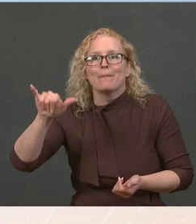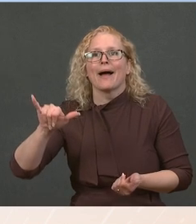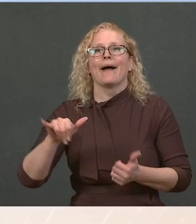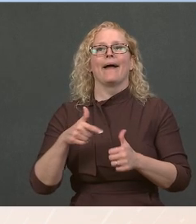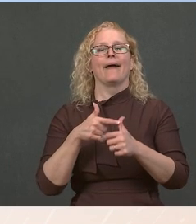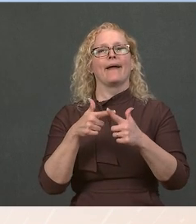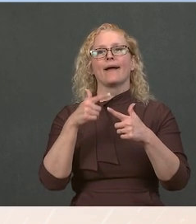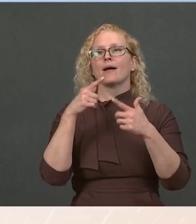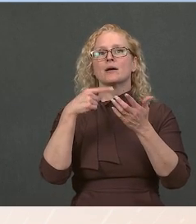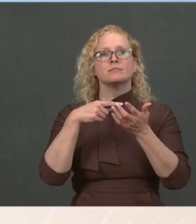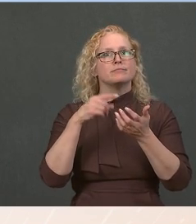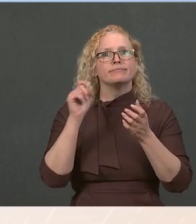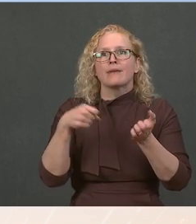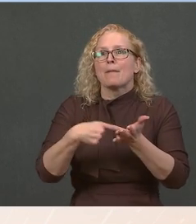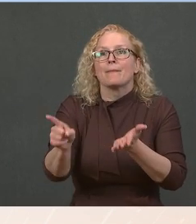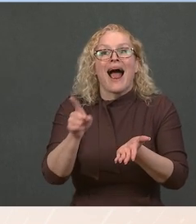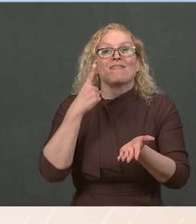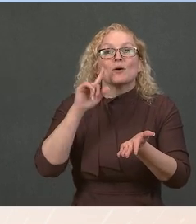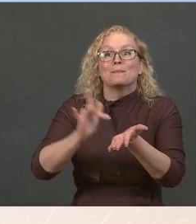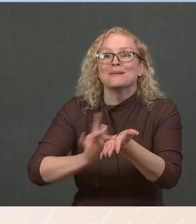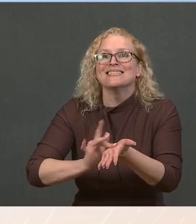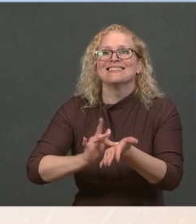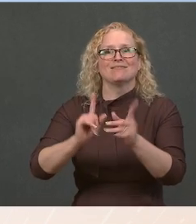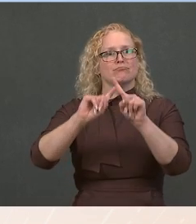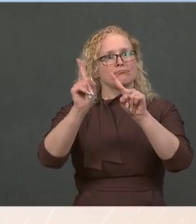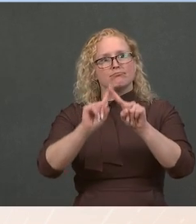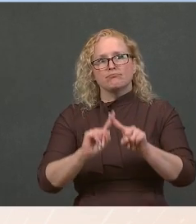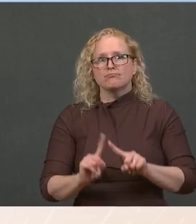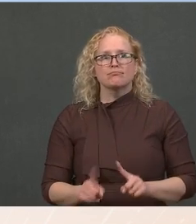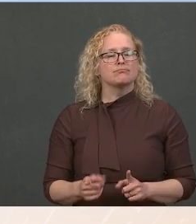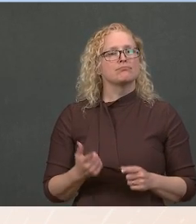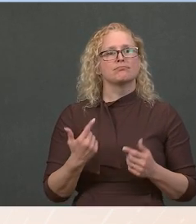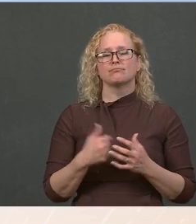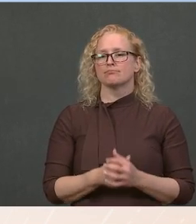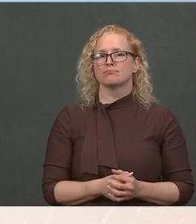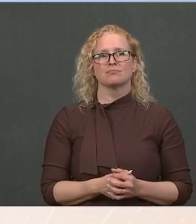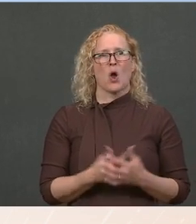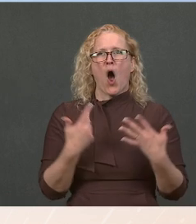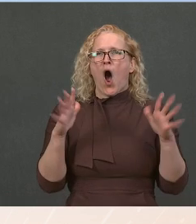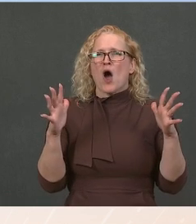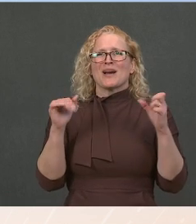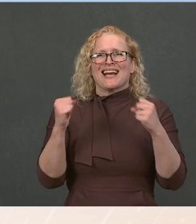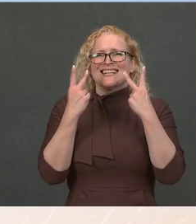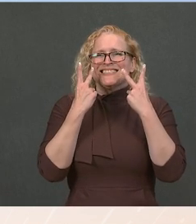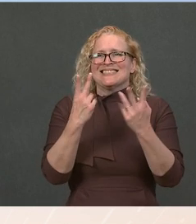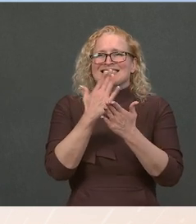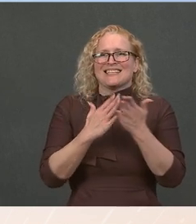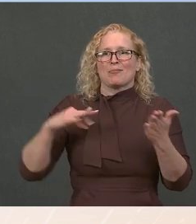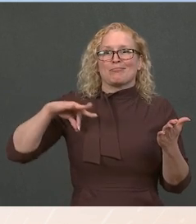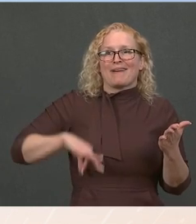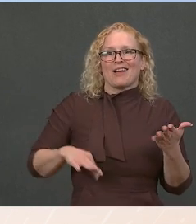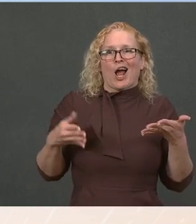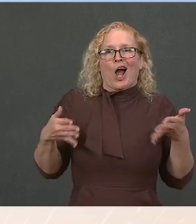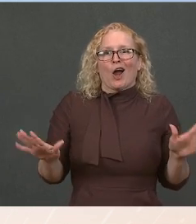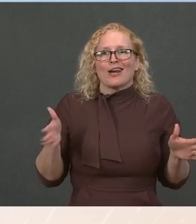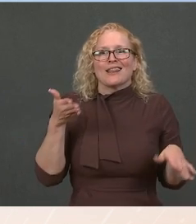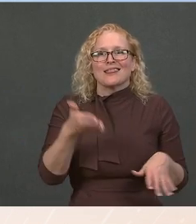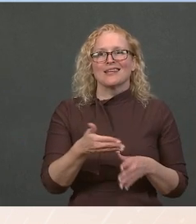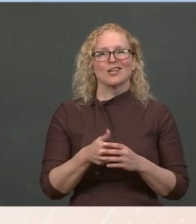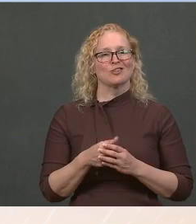So, they are seeing some of the -- some of the factors that we saw from the American Rescue Plan. So, now we're trying to move it forward